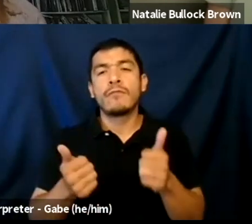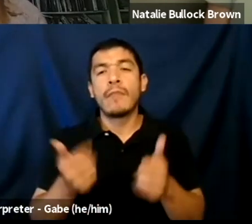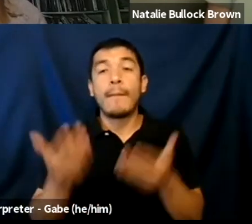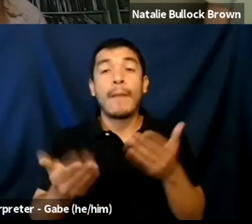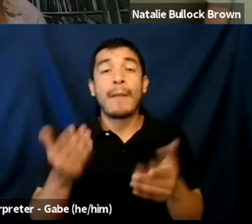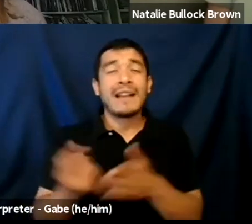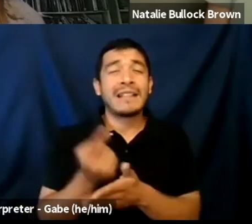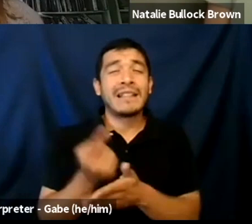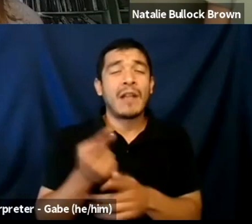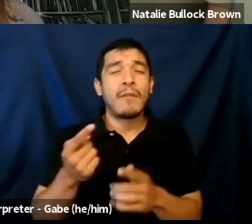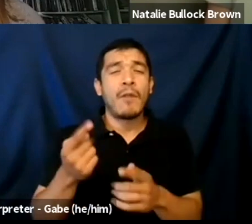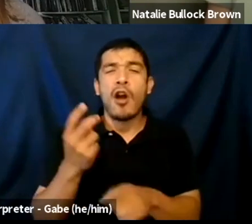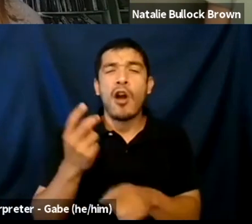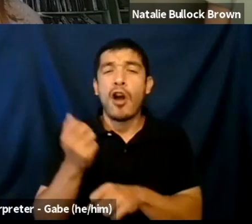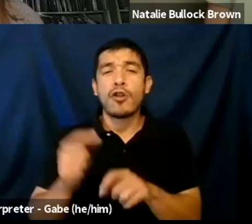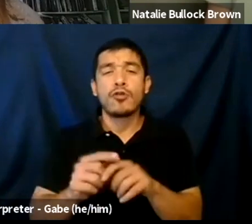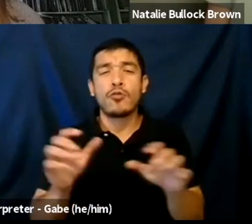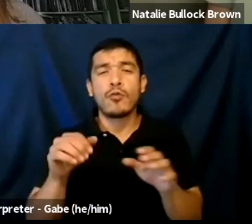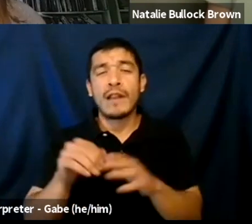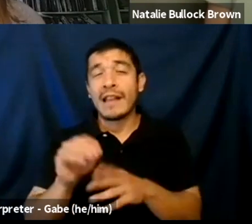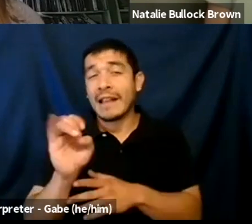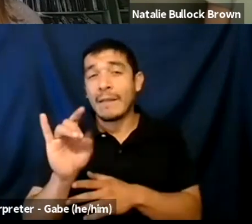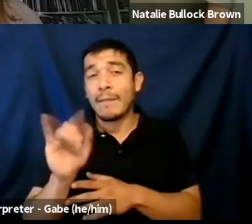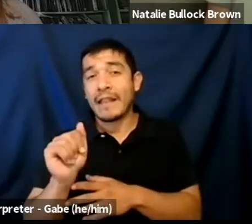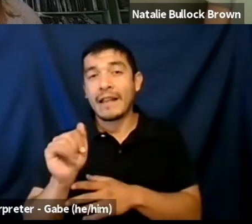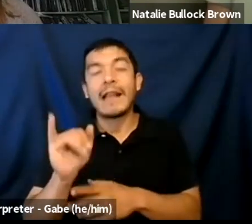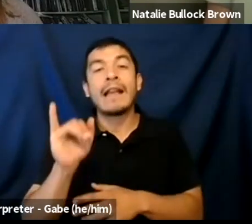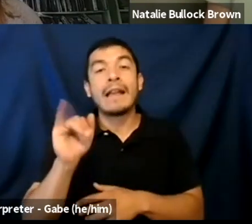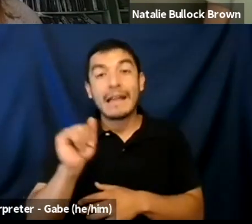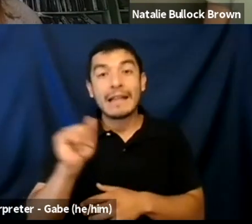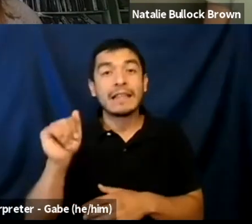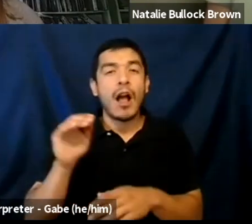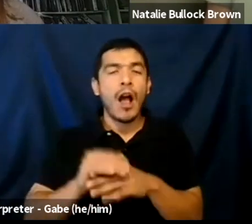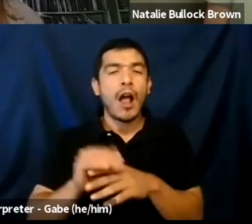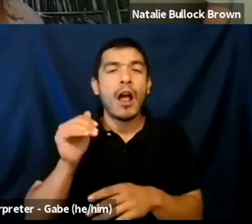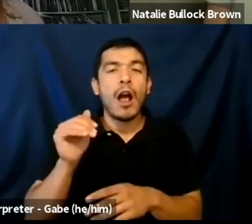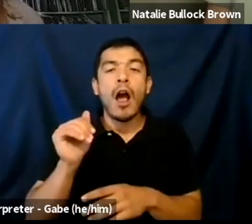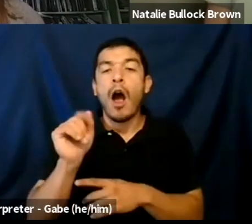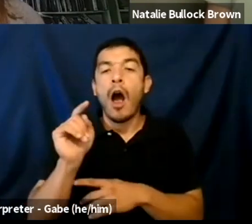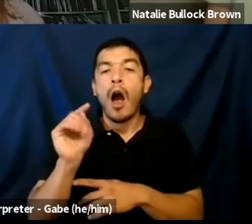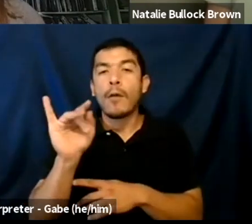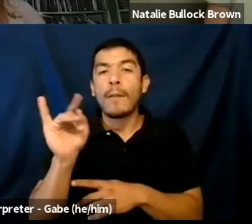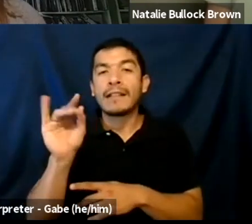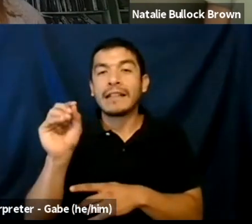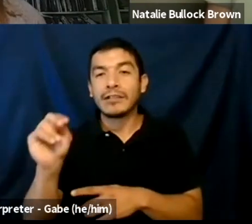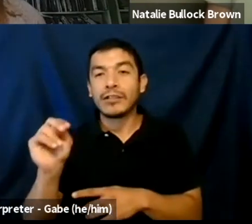to do in the media is anonymization. So, I've been covering Iraq for many years.